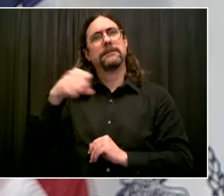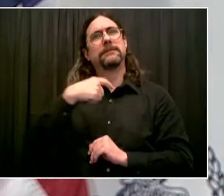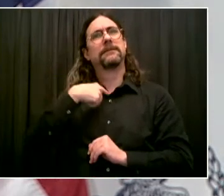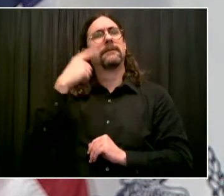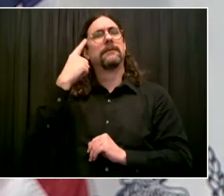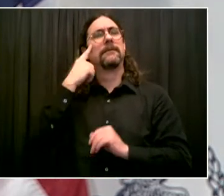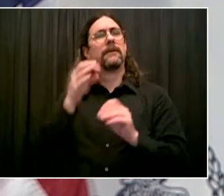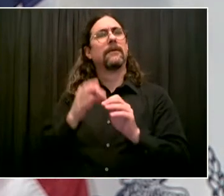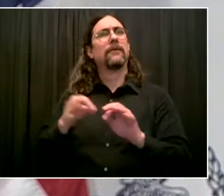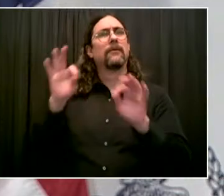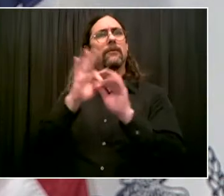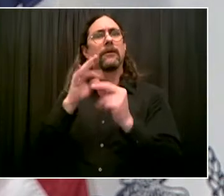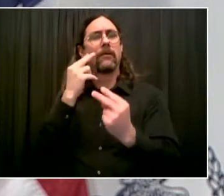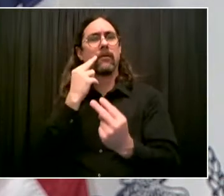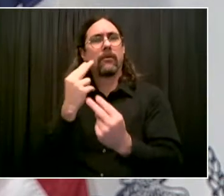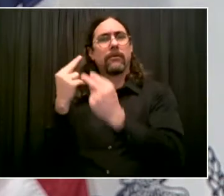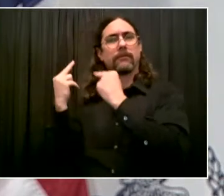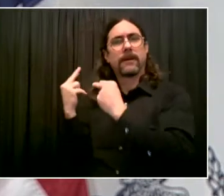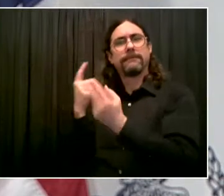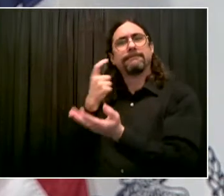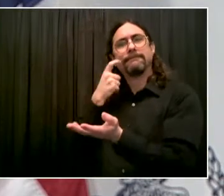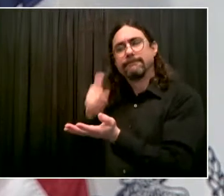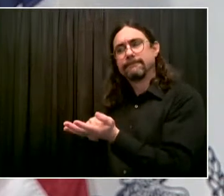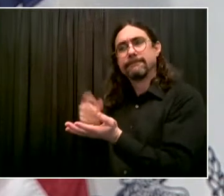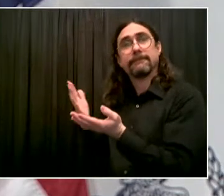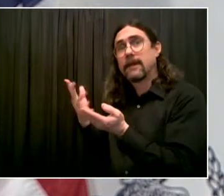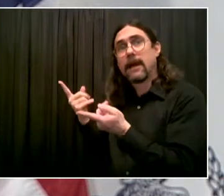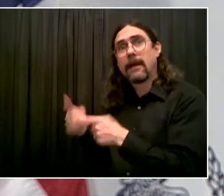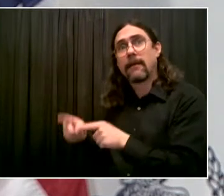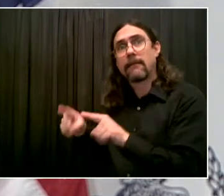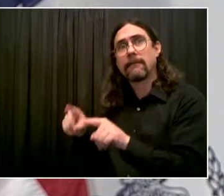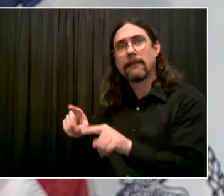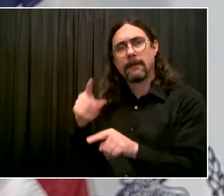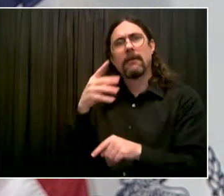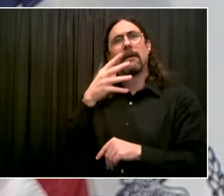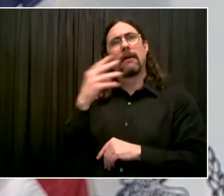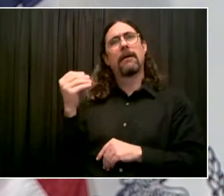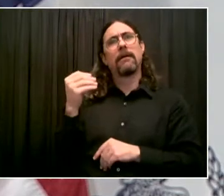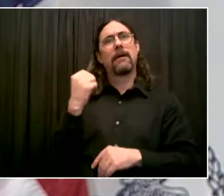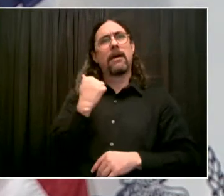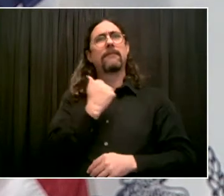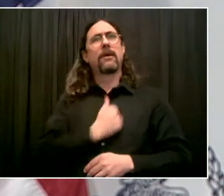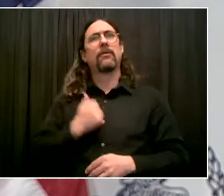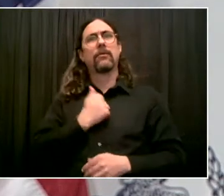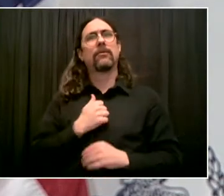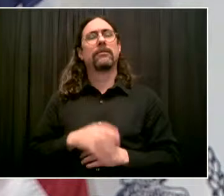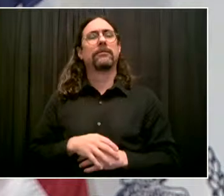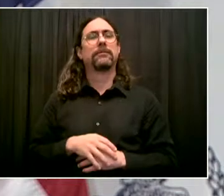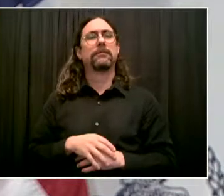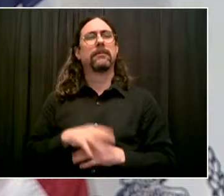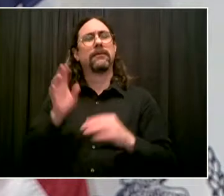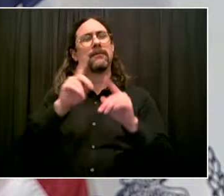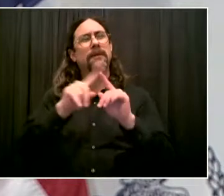THAT IN A MORE SOLEMN WAY AN APPROPRIATE WAY. WWAE REREG OING TO